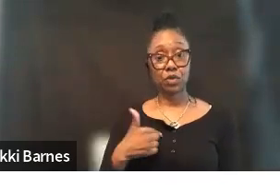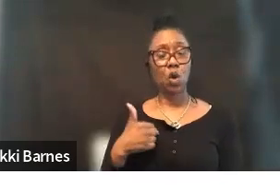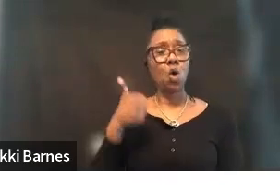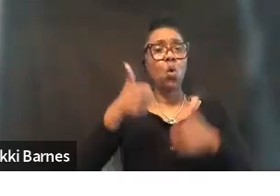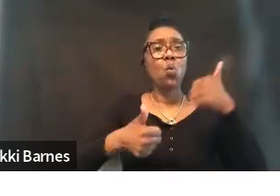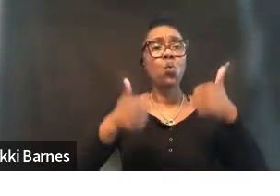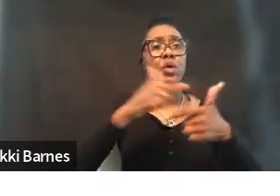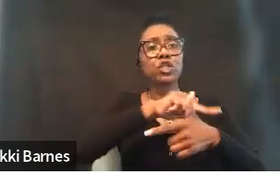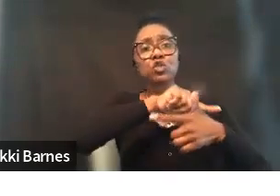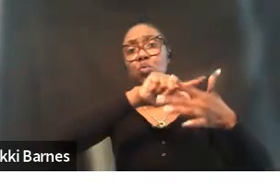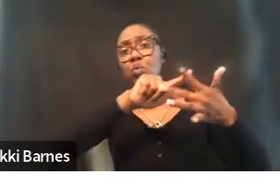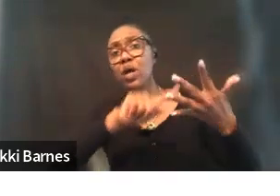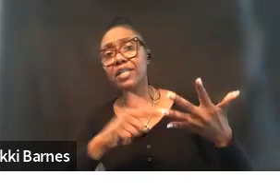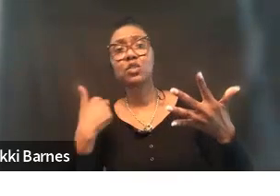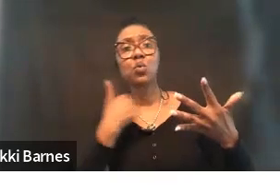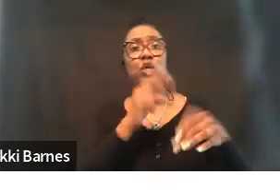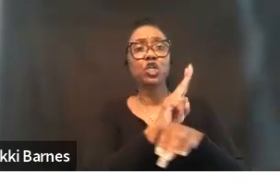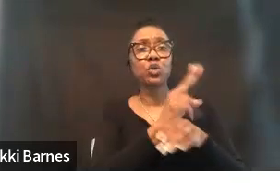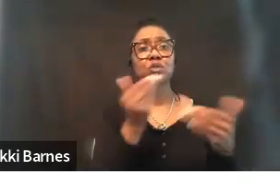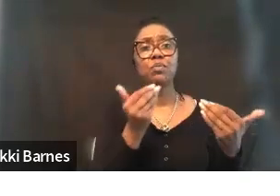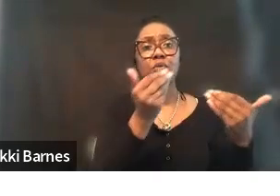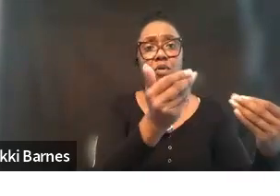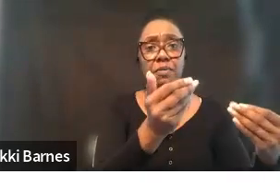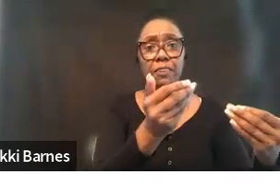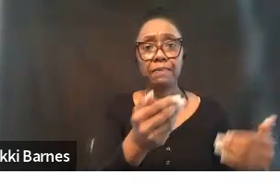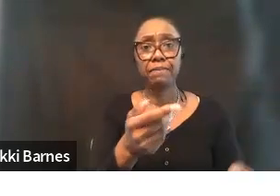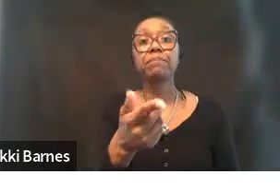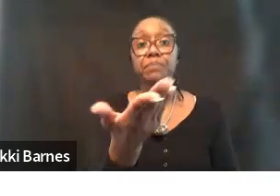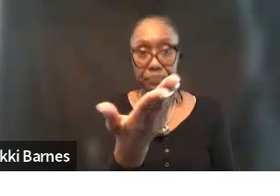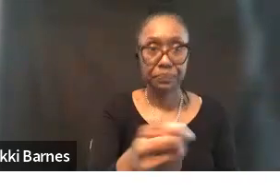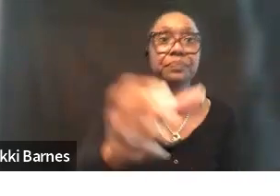Before we sort of wrap up with you guys. So Ashley.